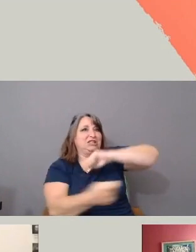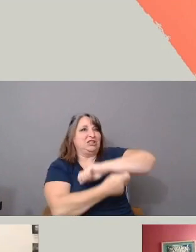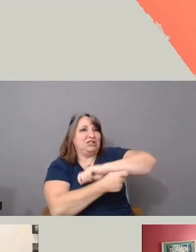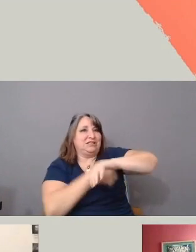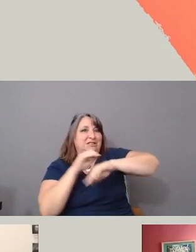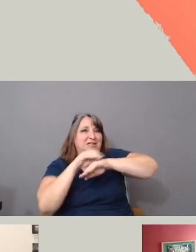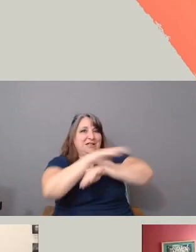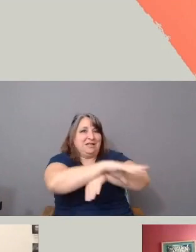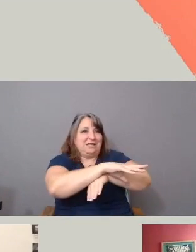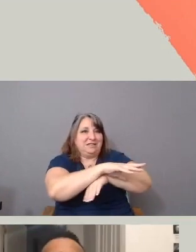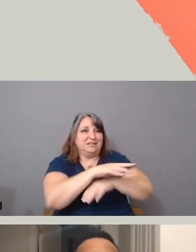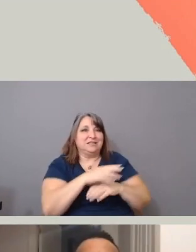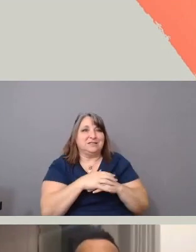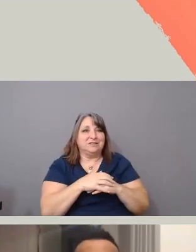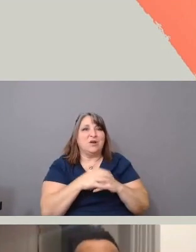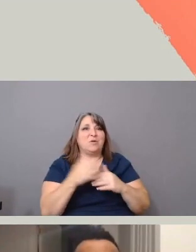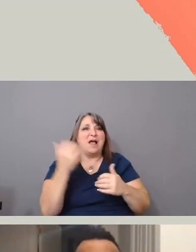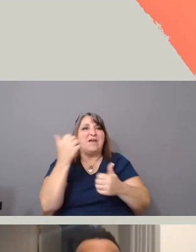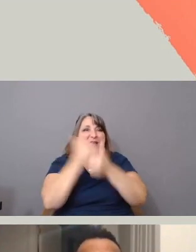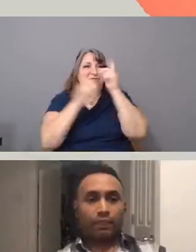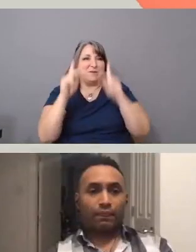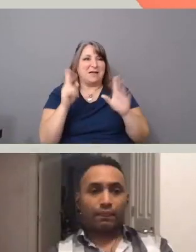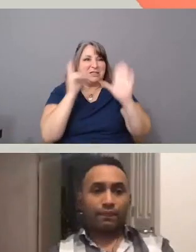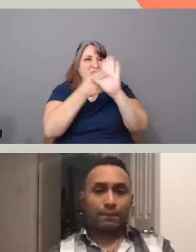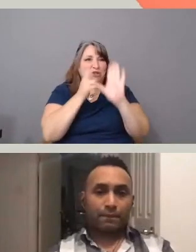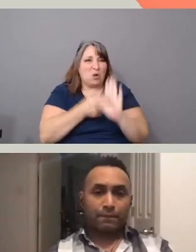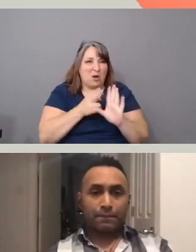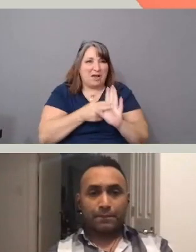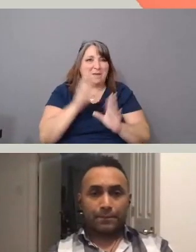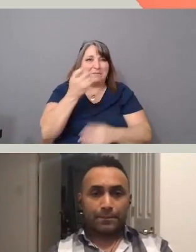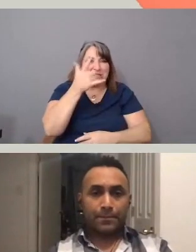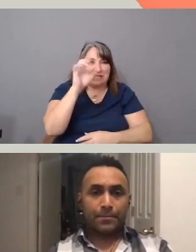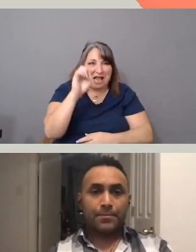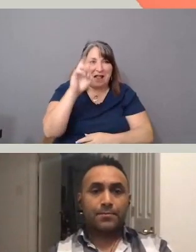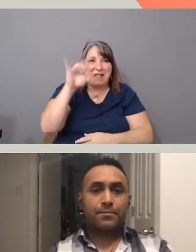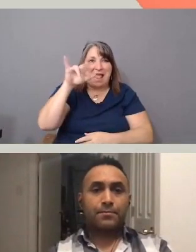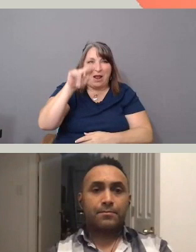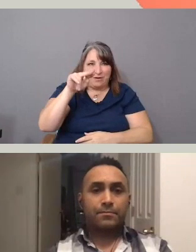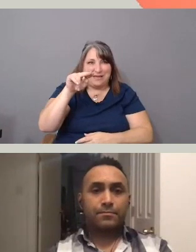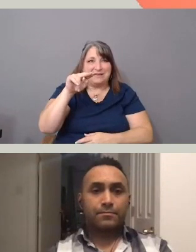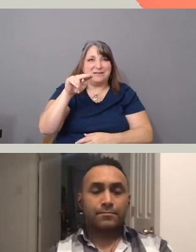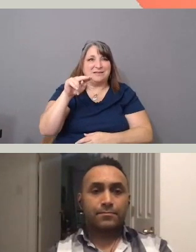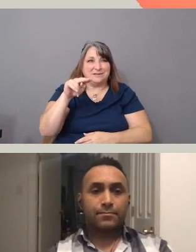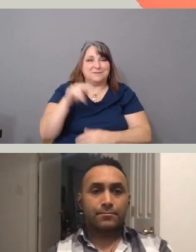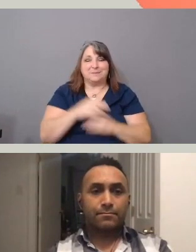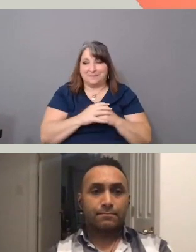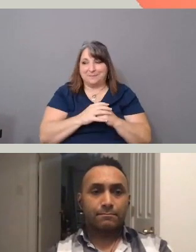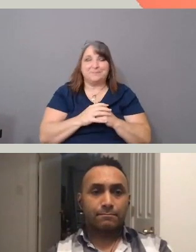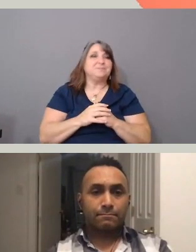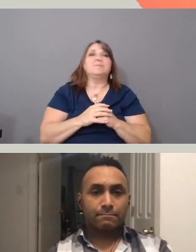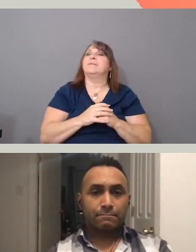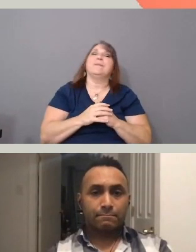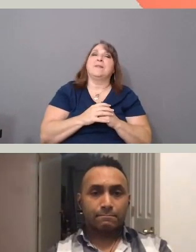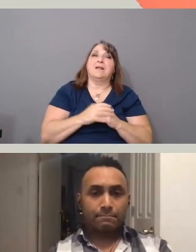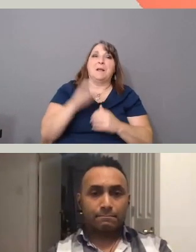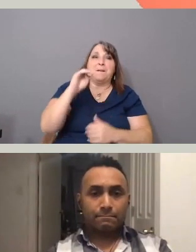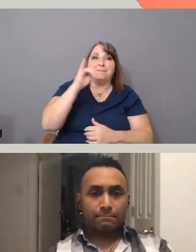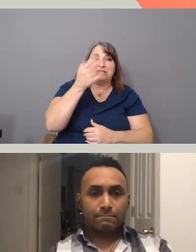So let's have everybody join. We have Michele and Erin too. Michele, and Erin, and all--